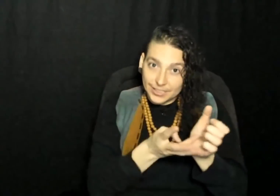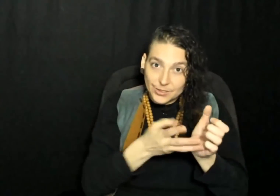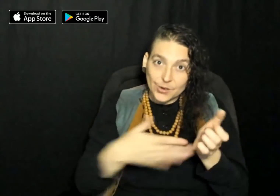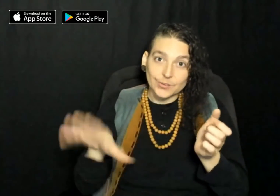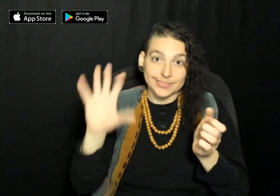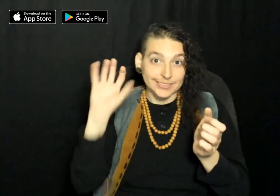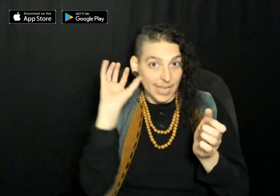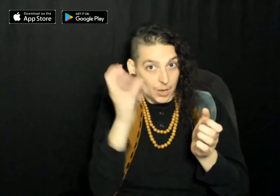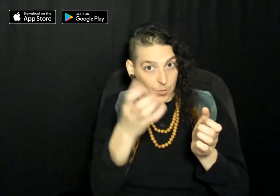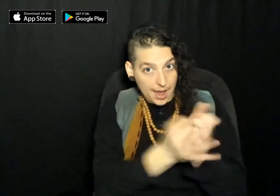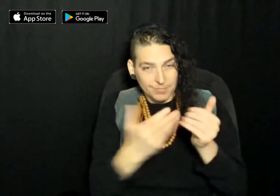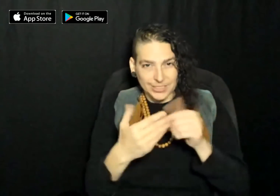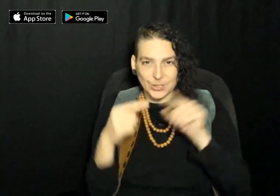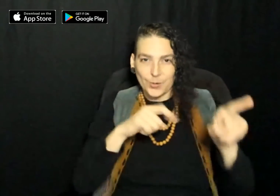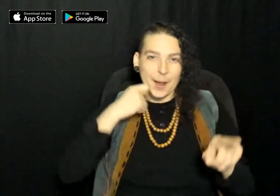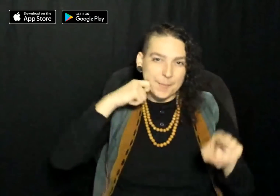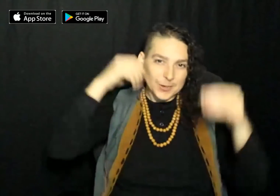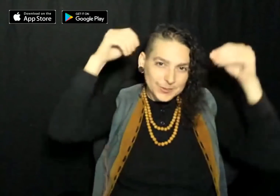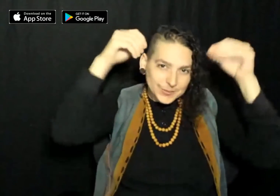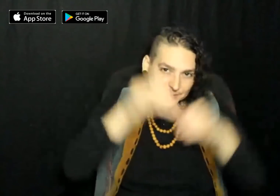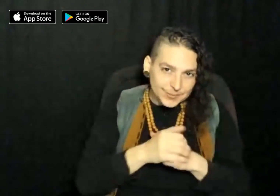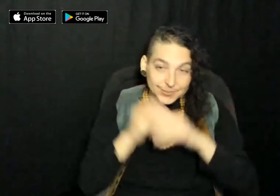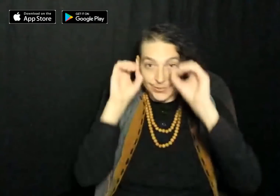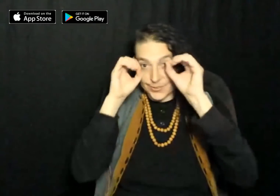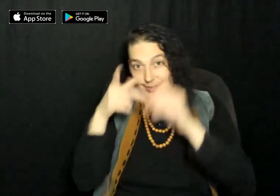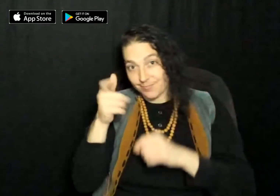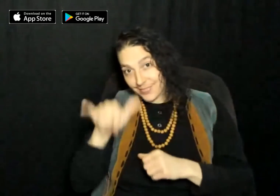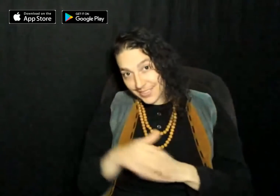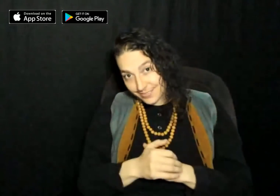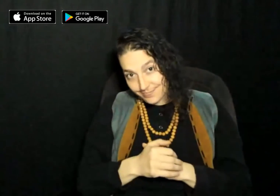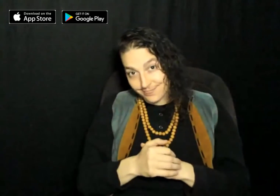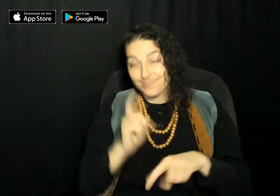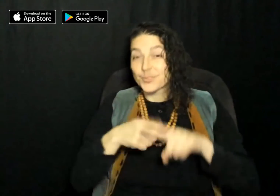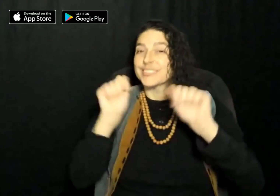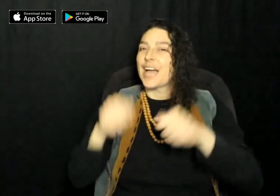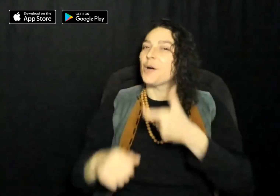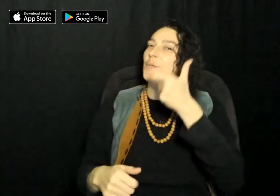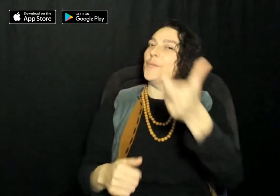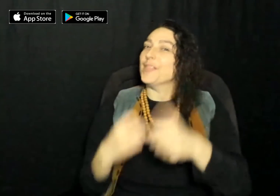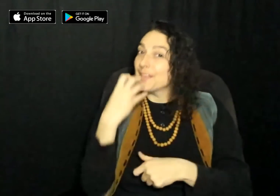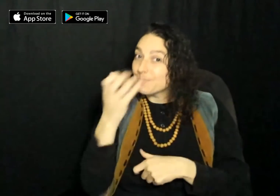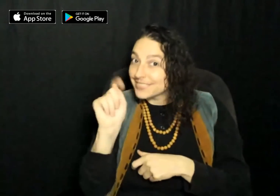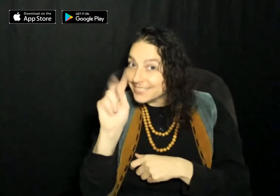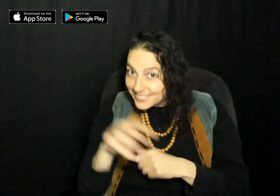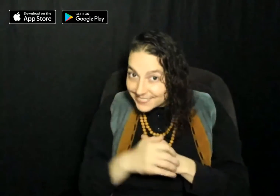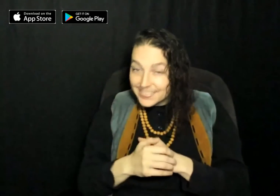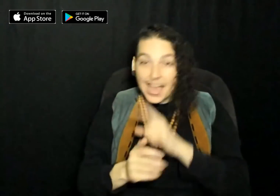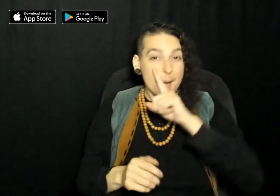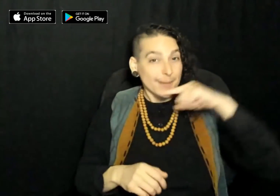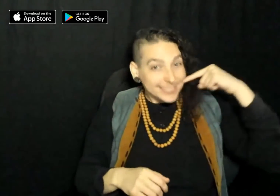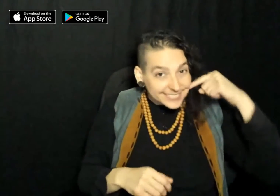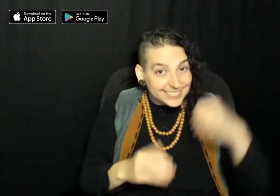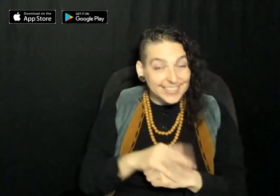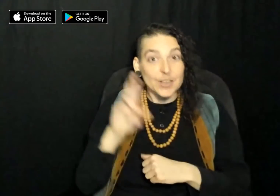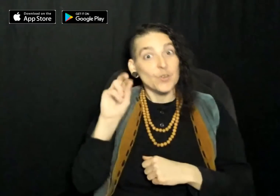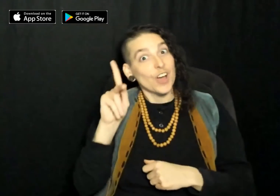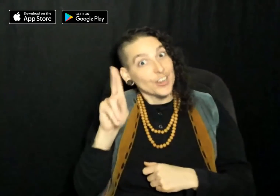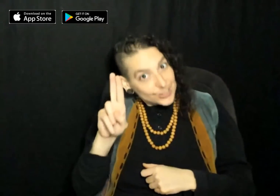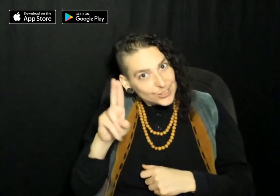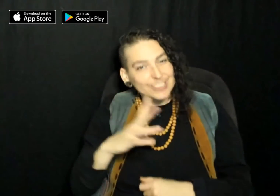or Google play store on your smart phone and you can also watch on Apple TV Amazon and Roku